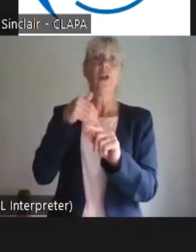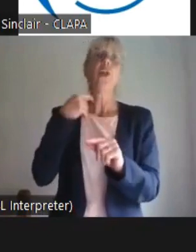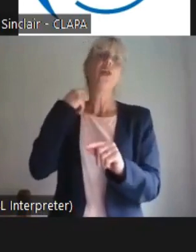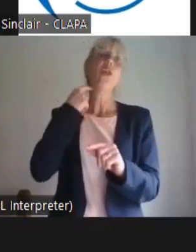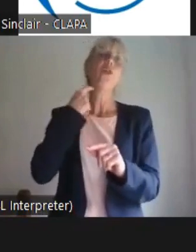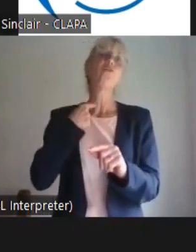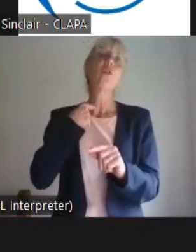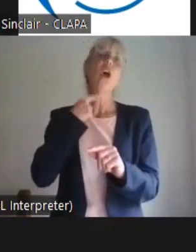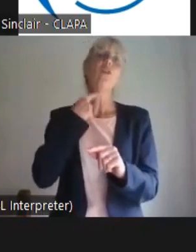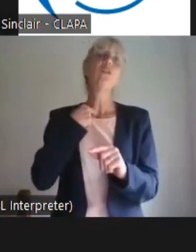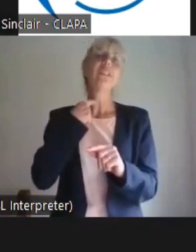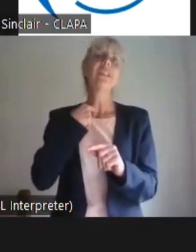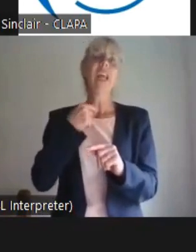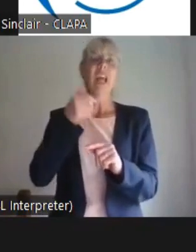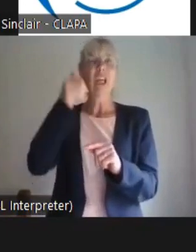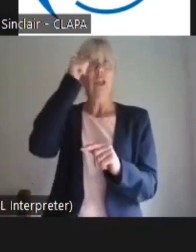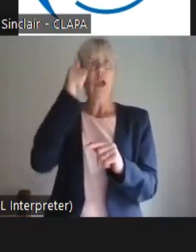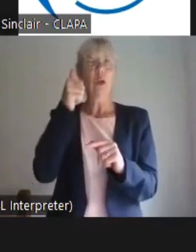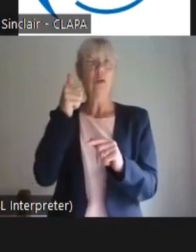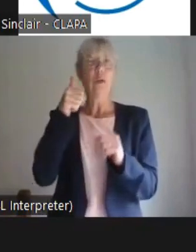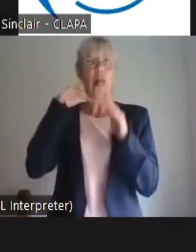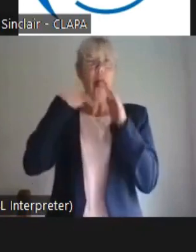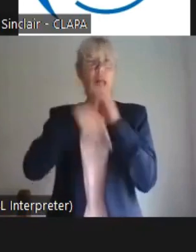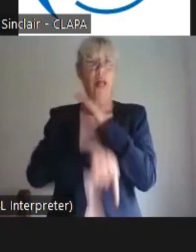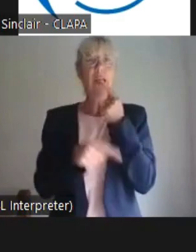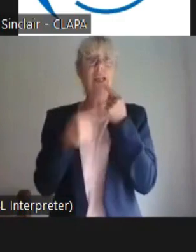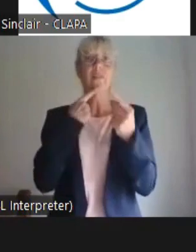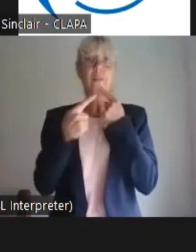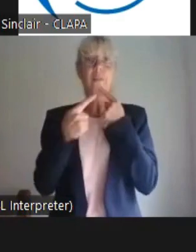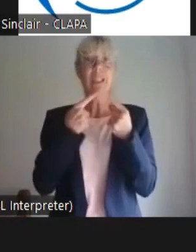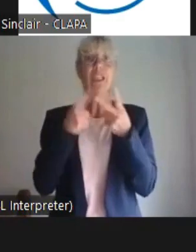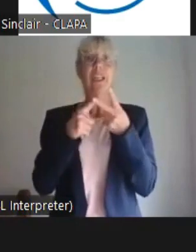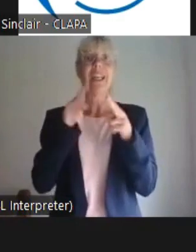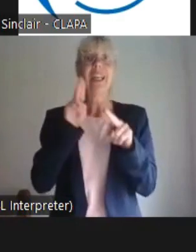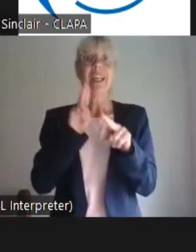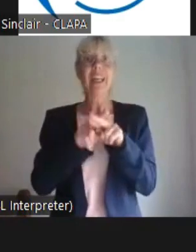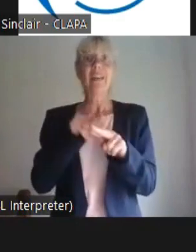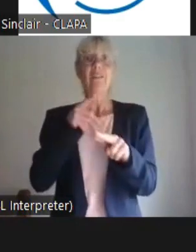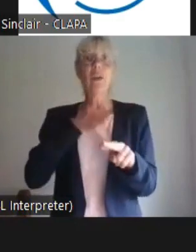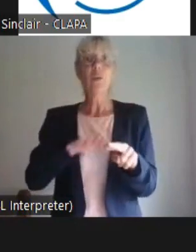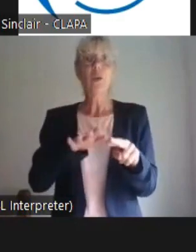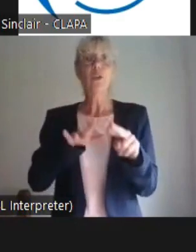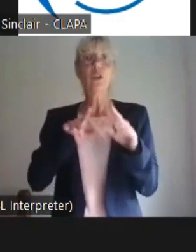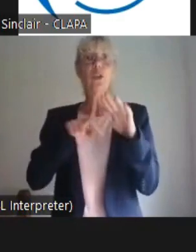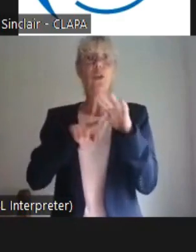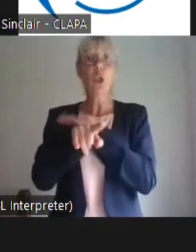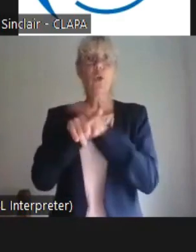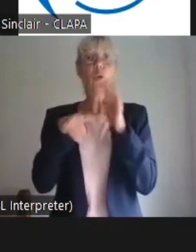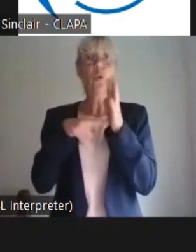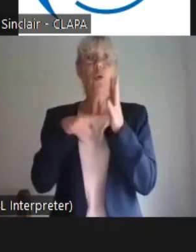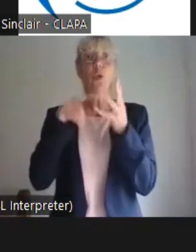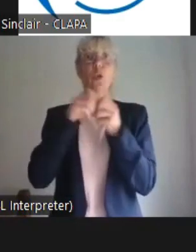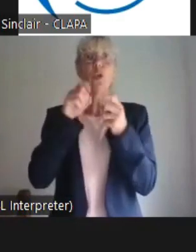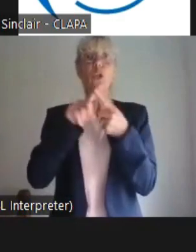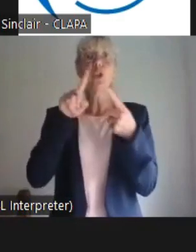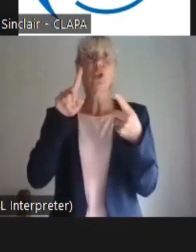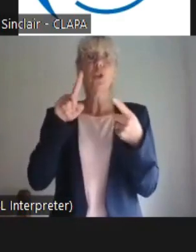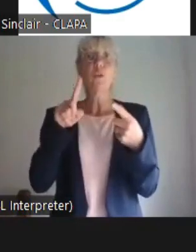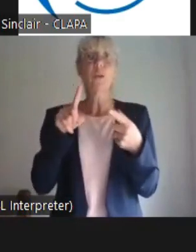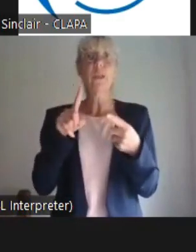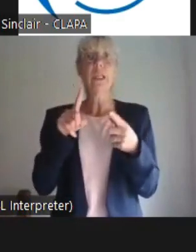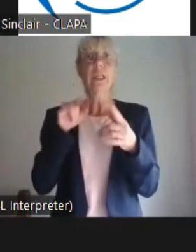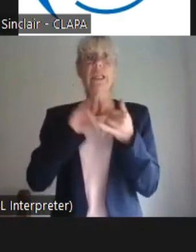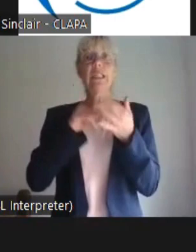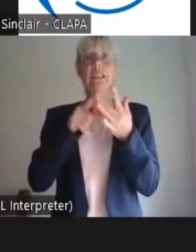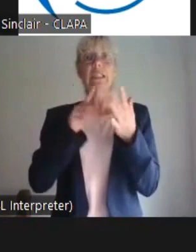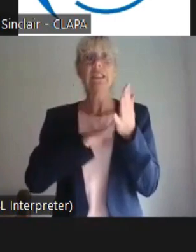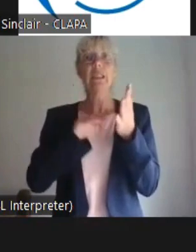anyone wants to um YouTube Simone speech graphics and that helps because it shows a moving diagram